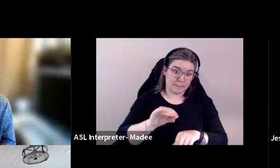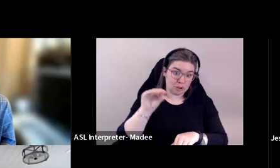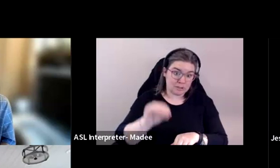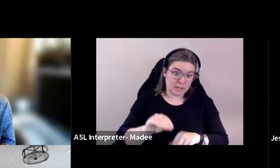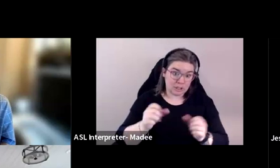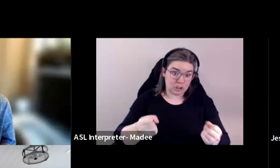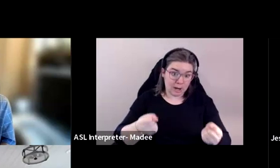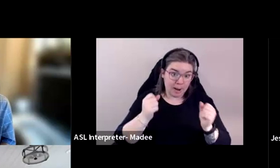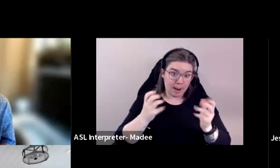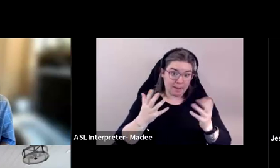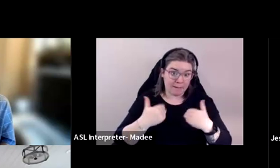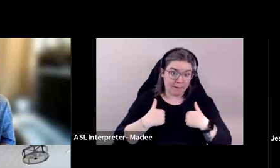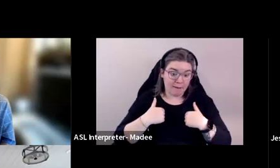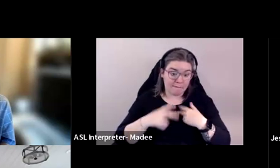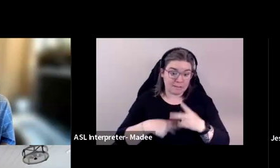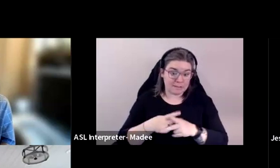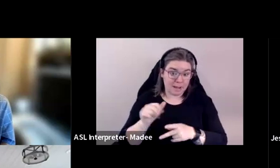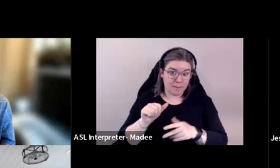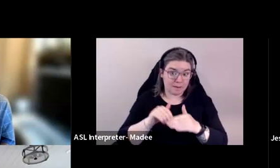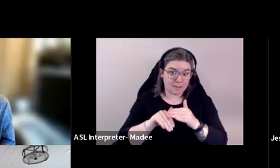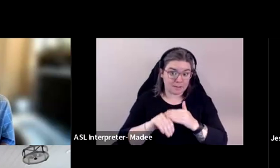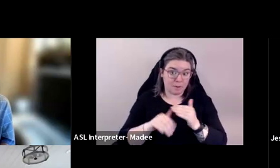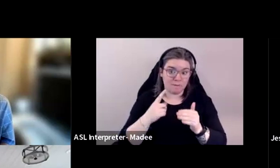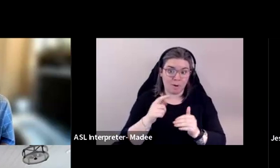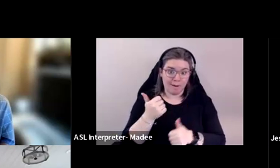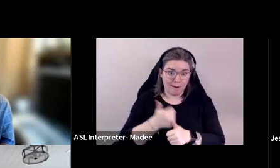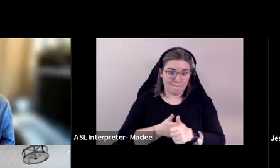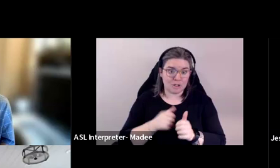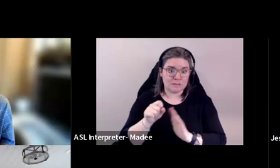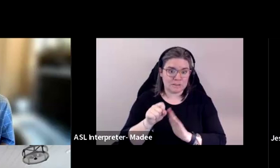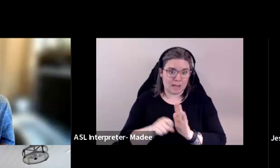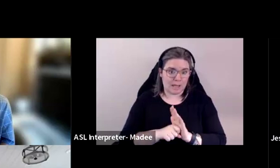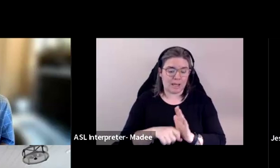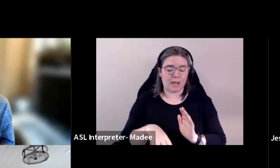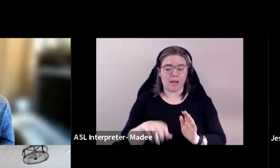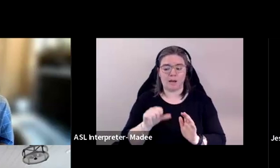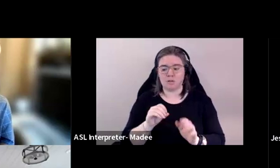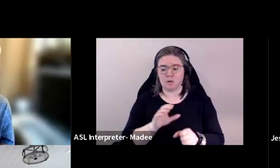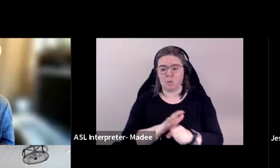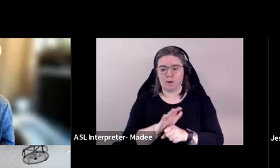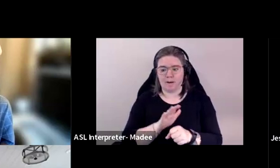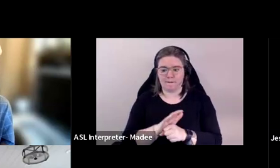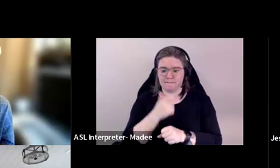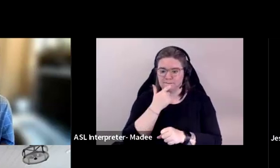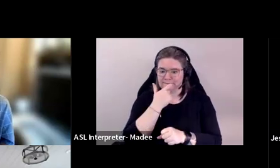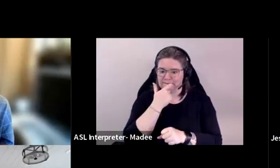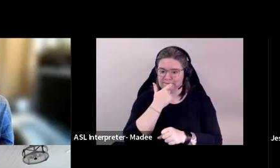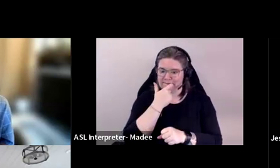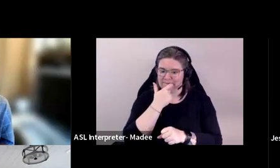in, you know, like every State. so that there's an enough momentum. Don Dew: It's important.